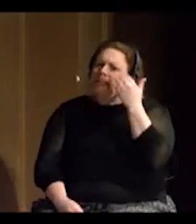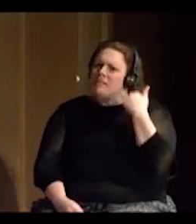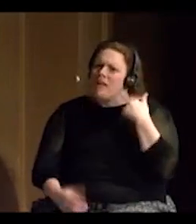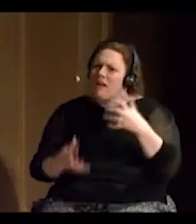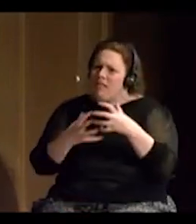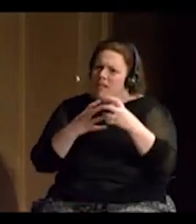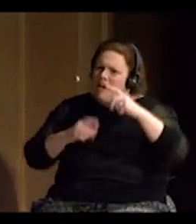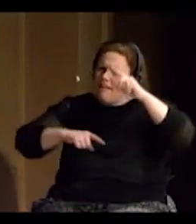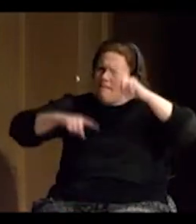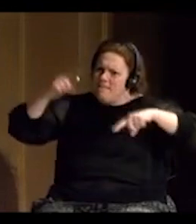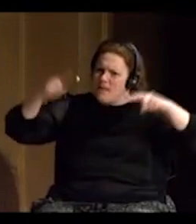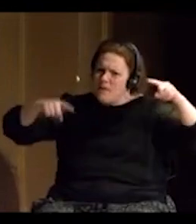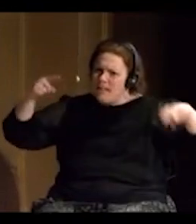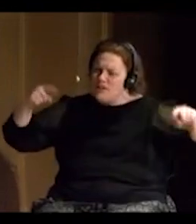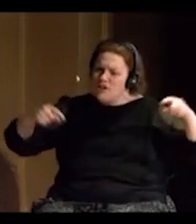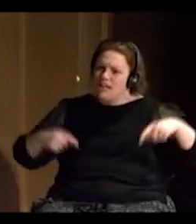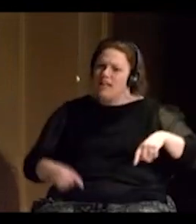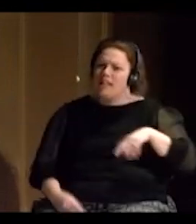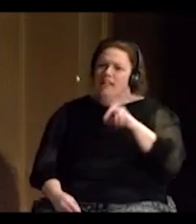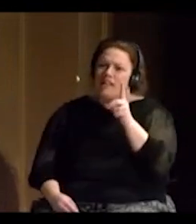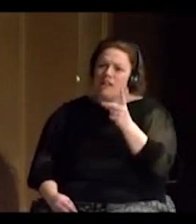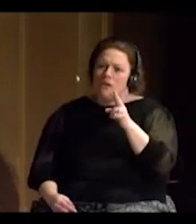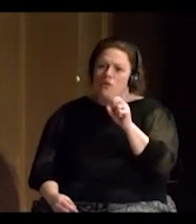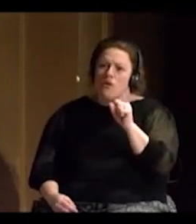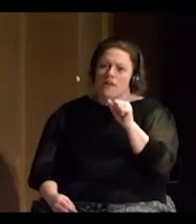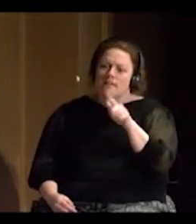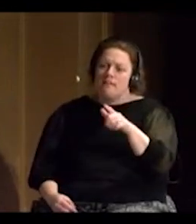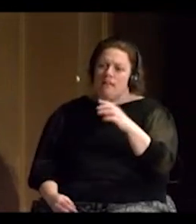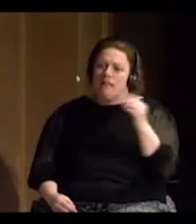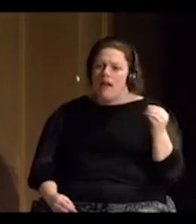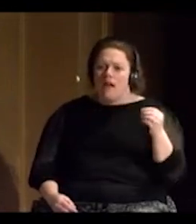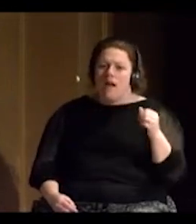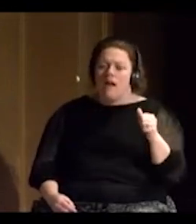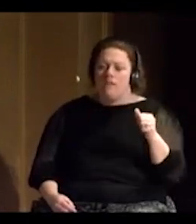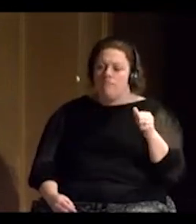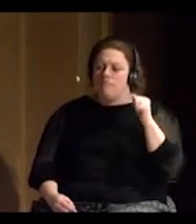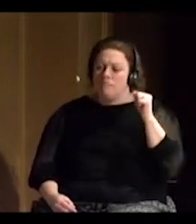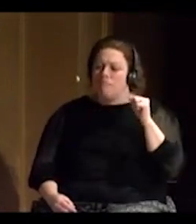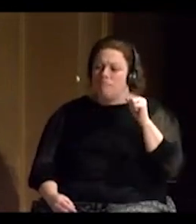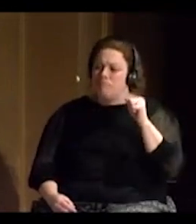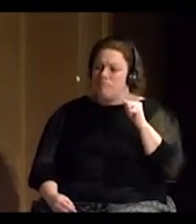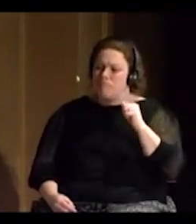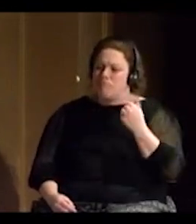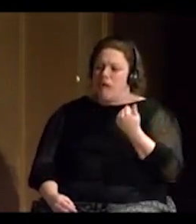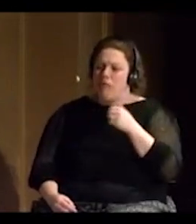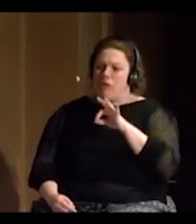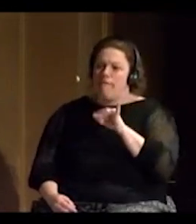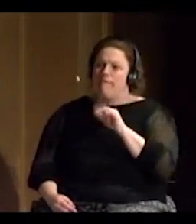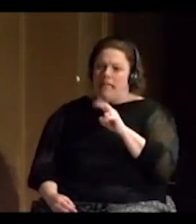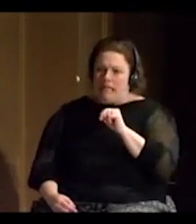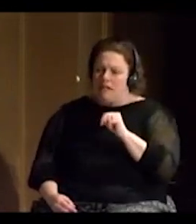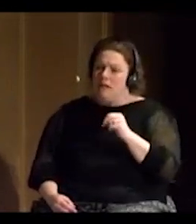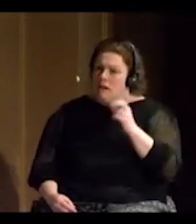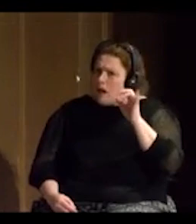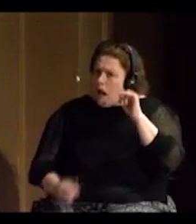in the dorsal and the adipose fin. Is there some expectation on how that would interact with the ecology,